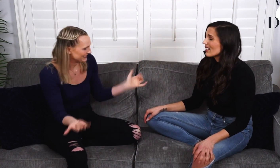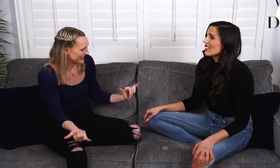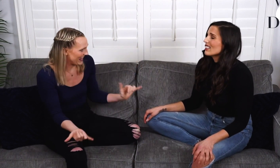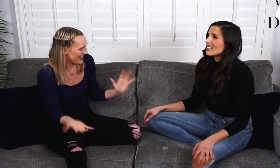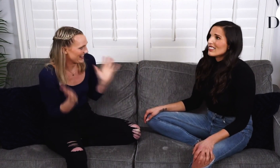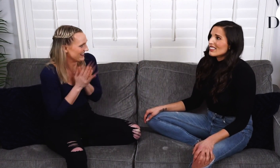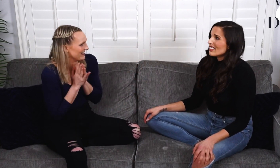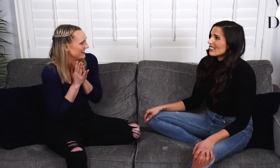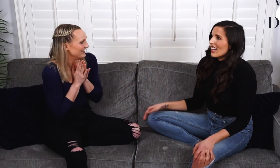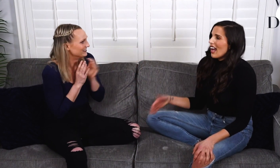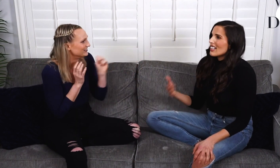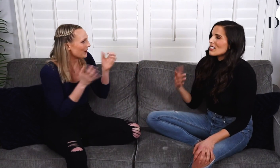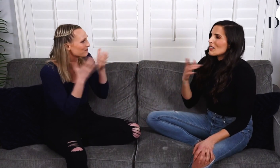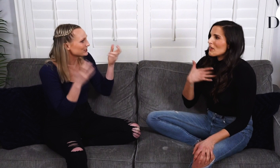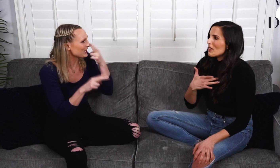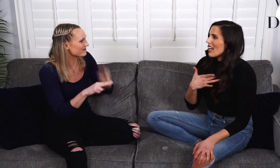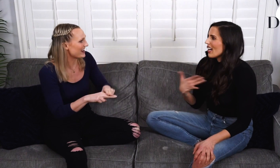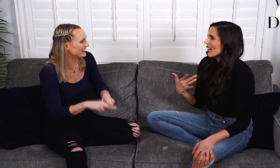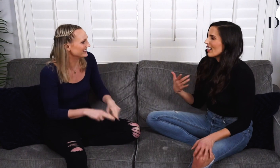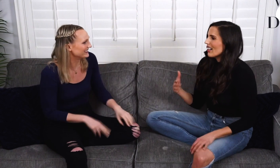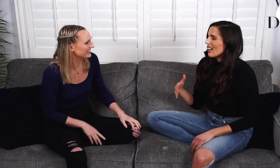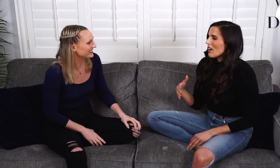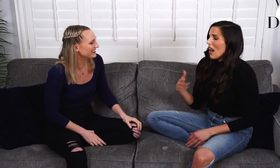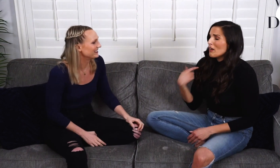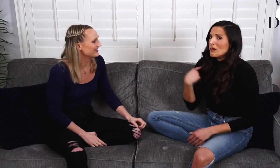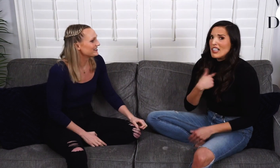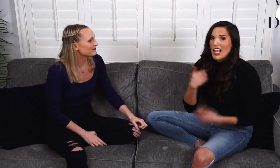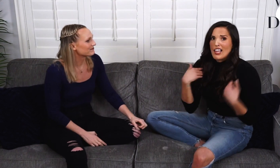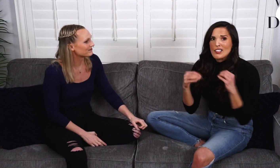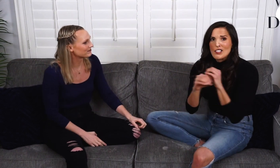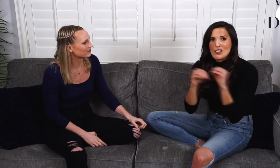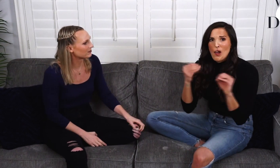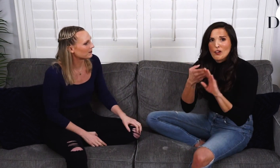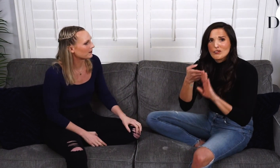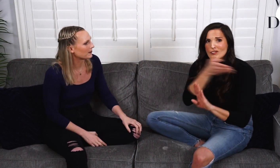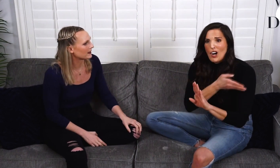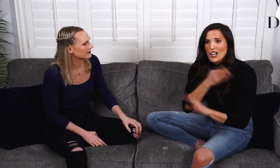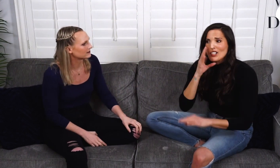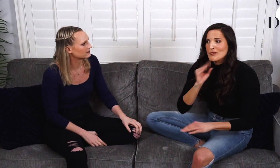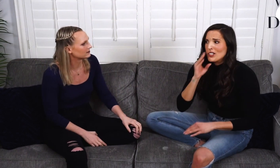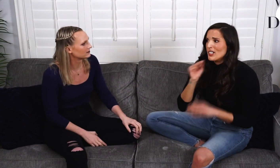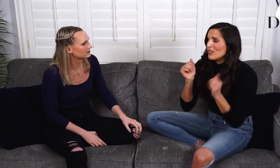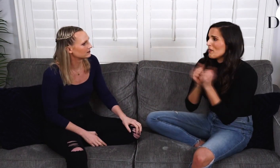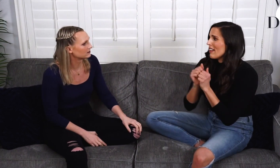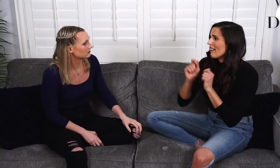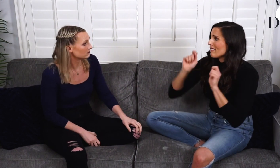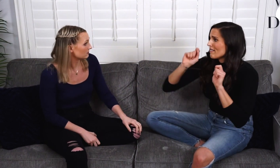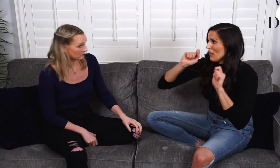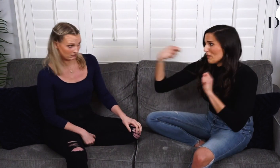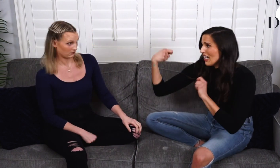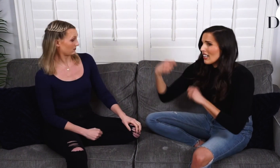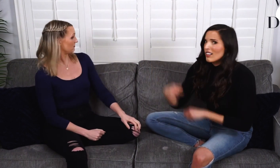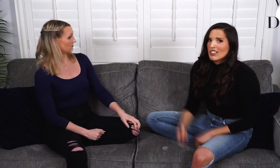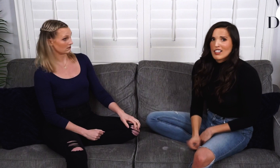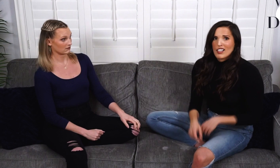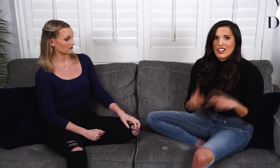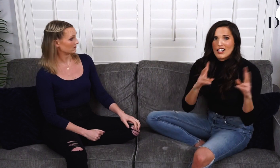and what it was like. It was so much fun. Yeah, and we have no prior experience with filming,